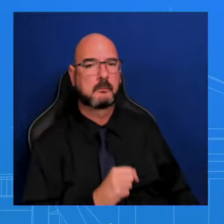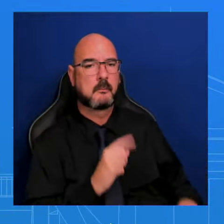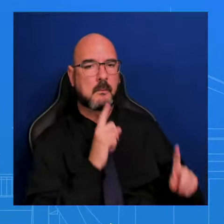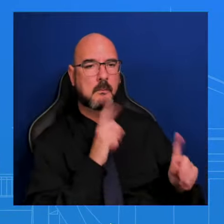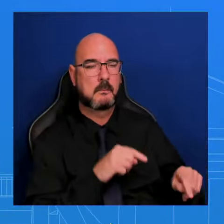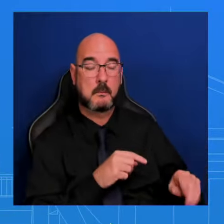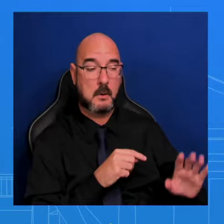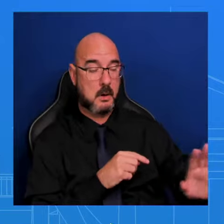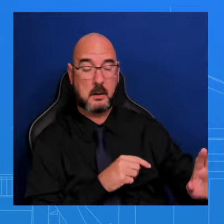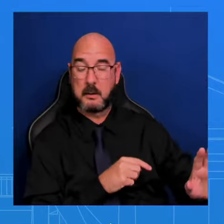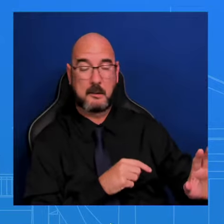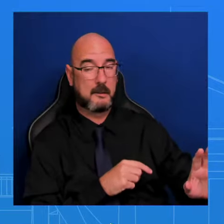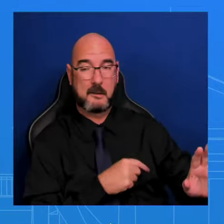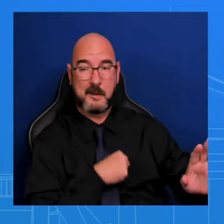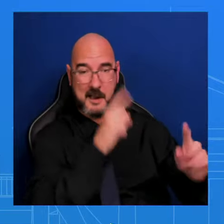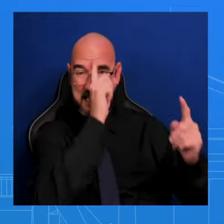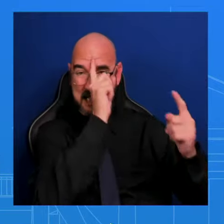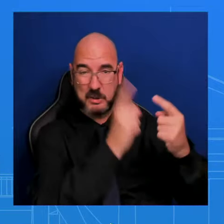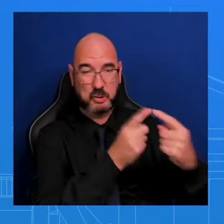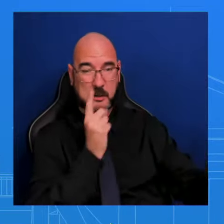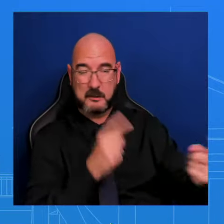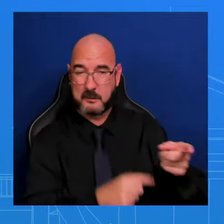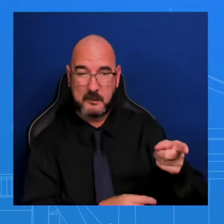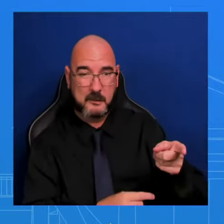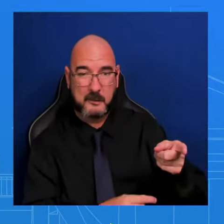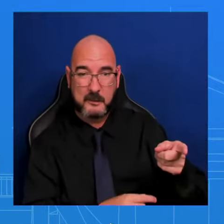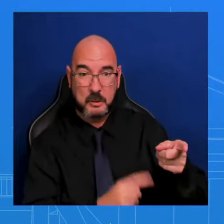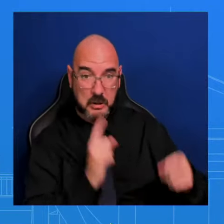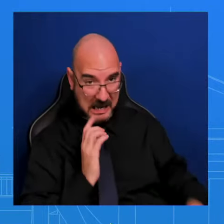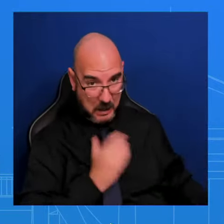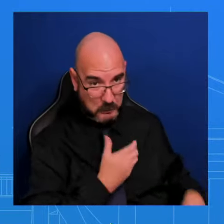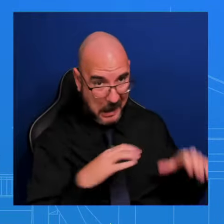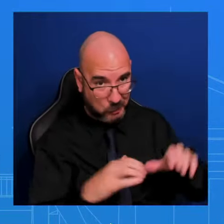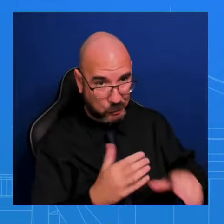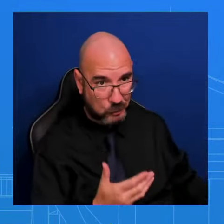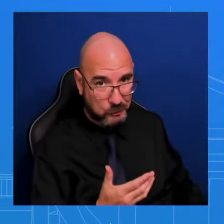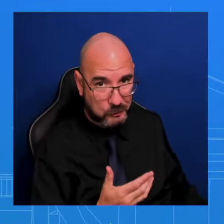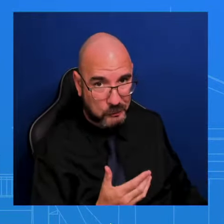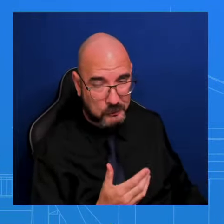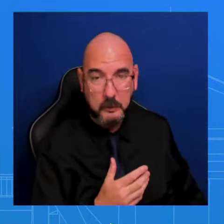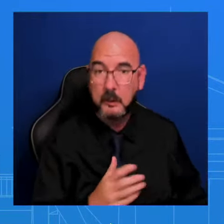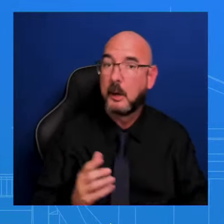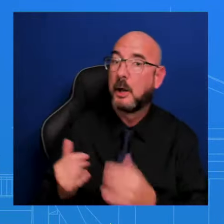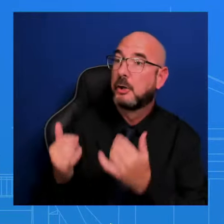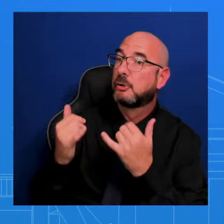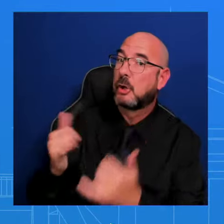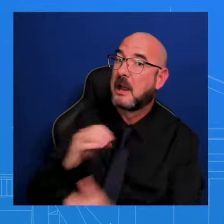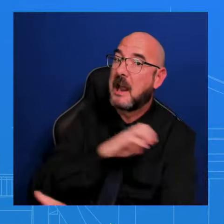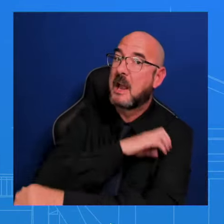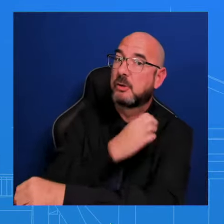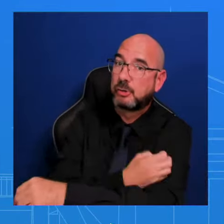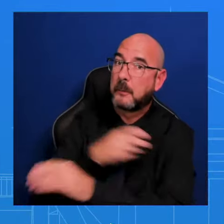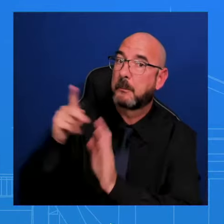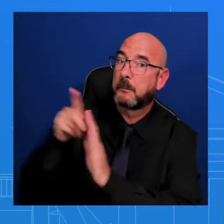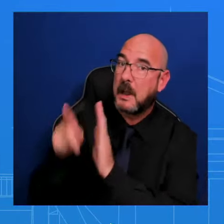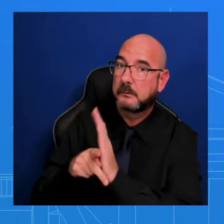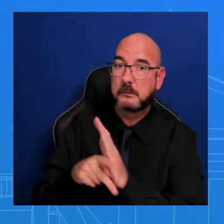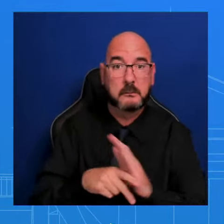is that what you're saying? Can you say that again? The Press: The current energy policies in the U.S. -- Ms. Jean-Pierre: From our energy policies? The Press: From -- yeah. Yes, seeing the price of oil go up.